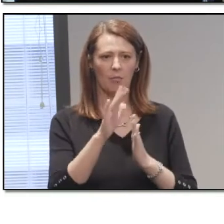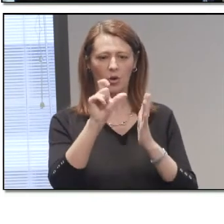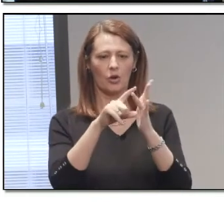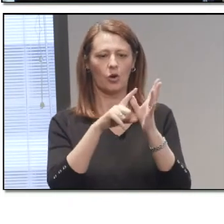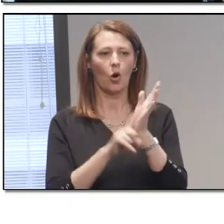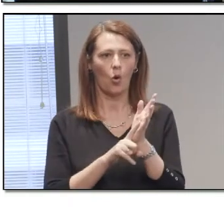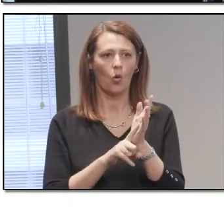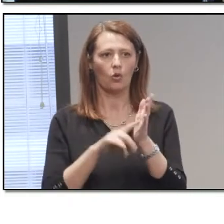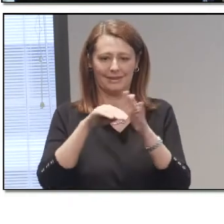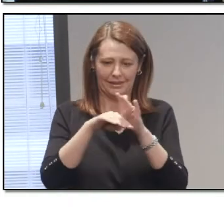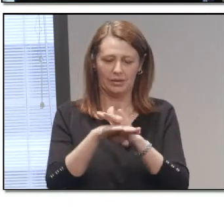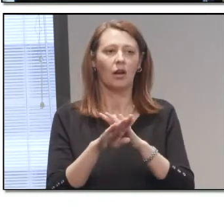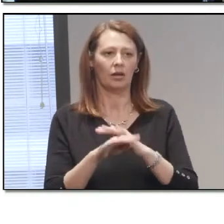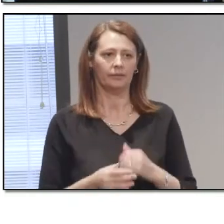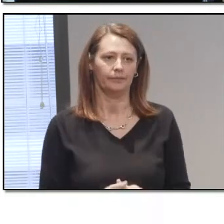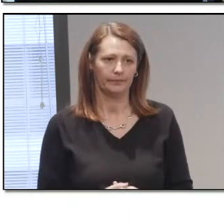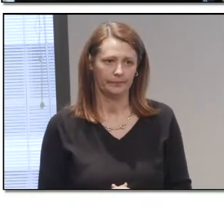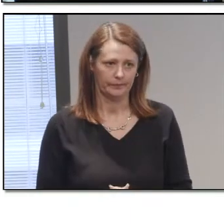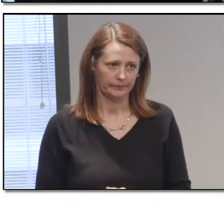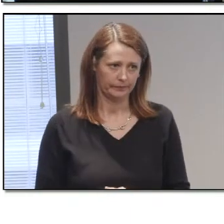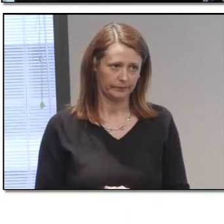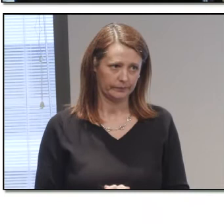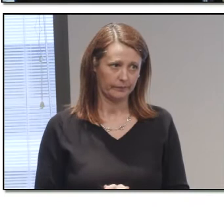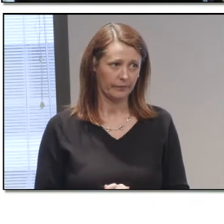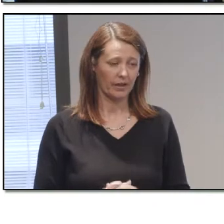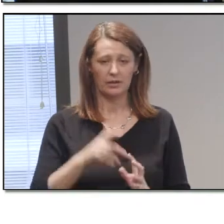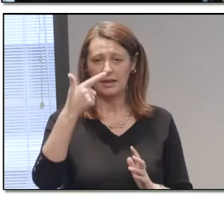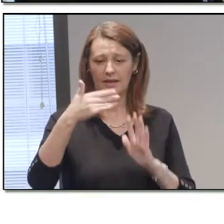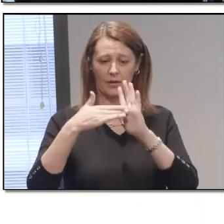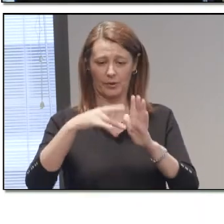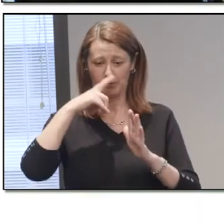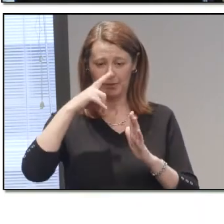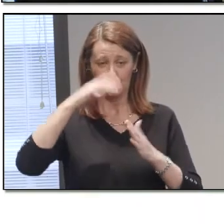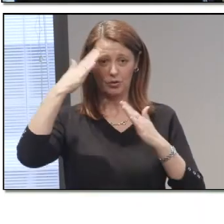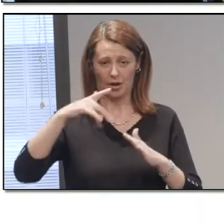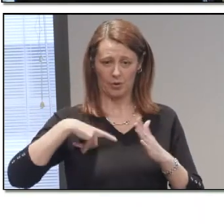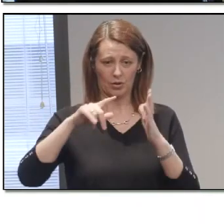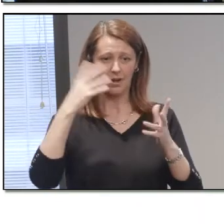in the indoor setting. So, seven million people died as a result of air pollution exposure